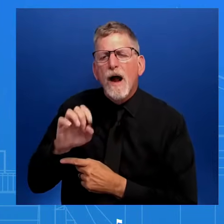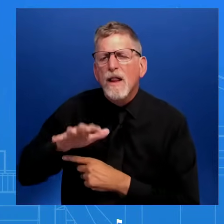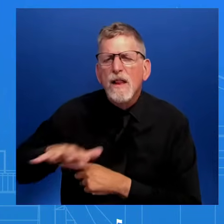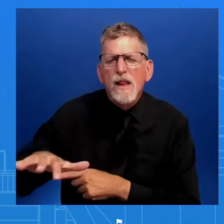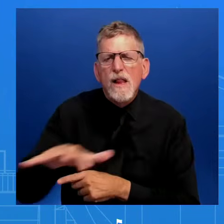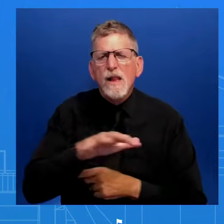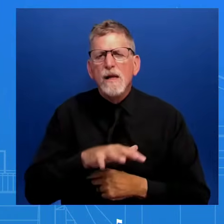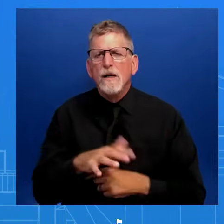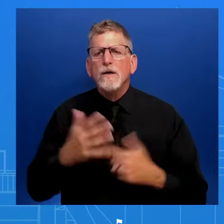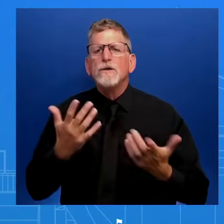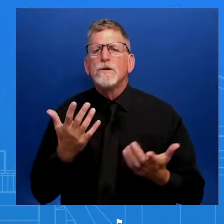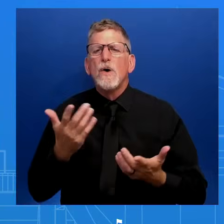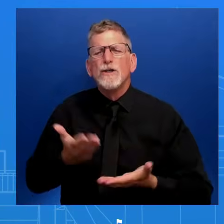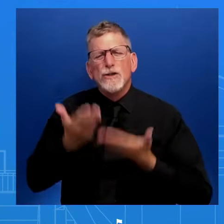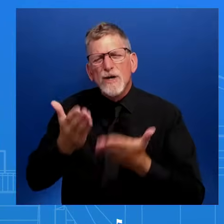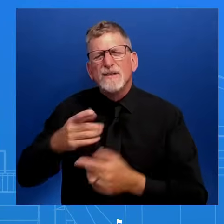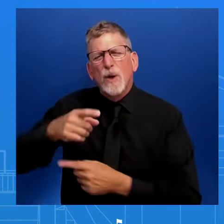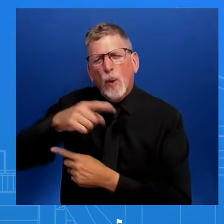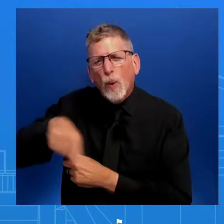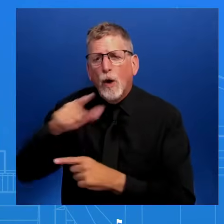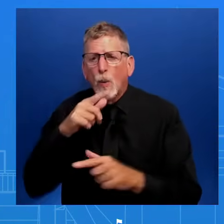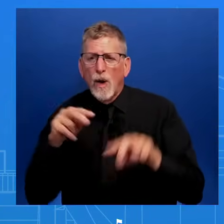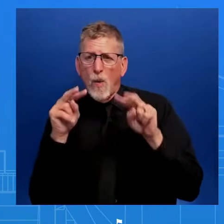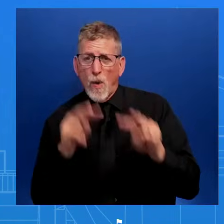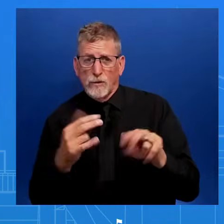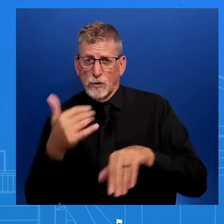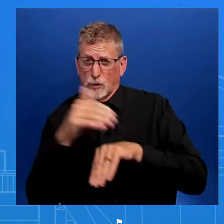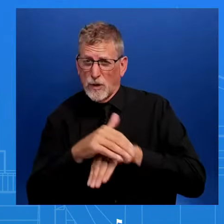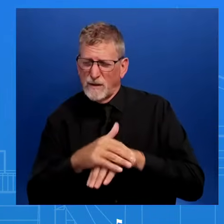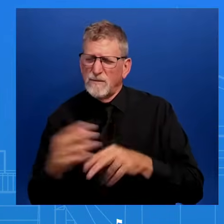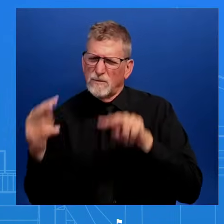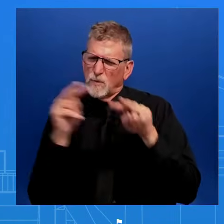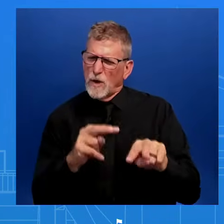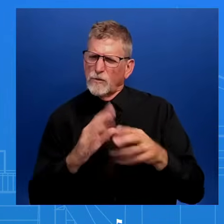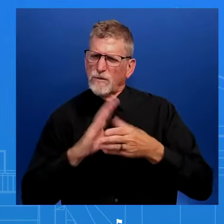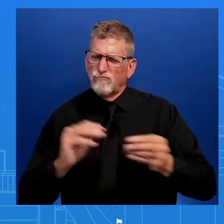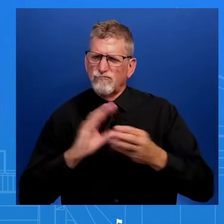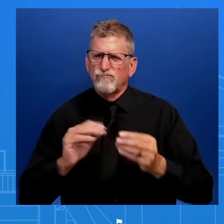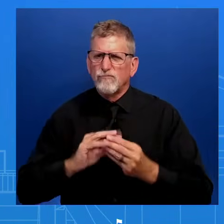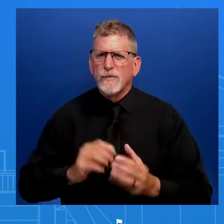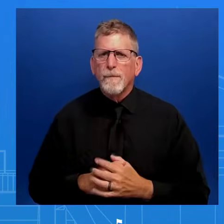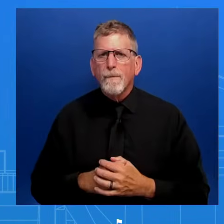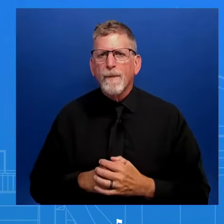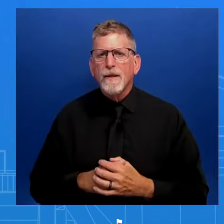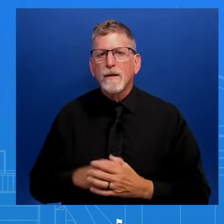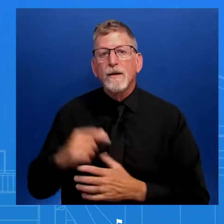The Press: But is the White House still communicating with social media companies? Ms. Jean-Pierre: So, look, as I've repeated many times from here,